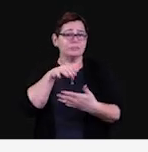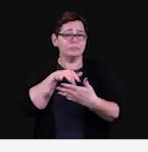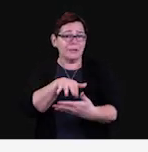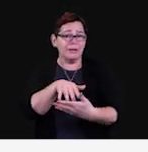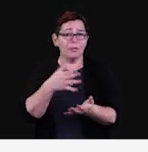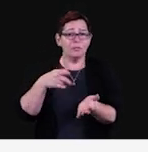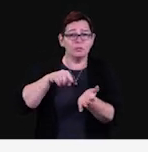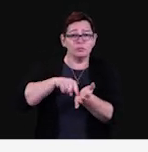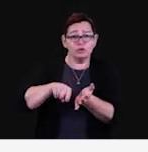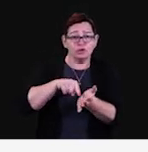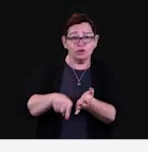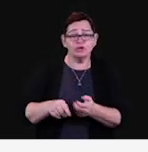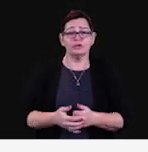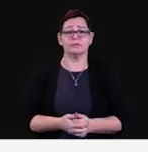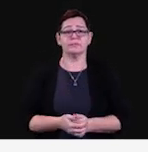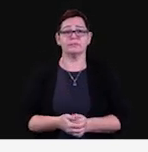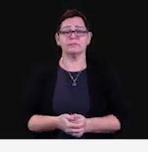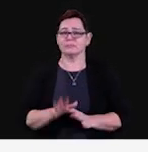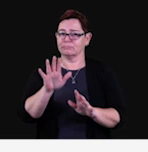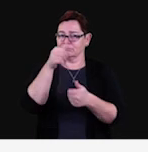to be reported on the income tax return.